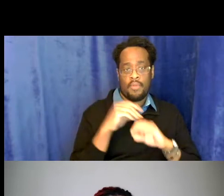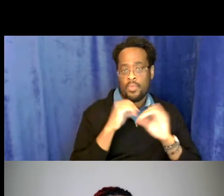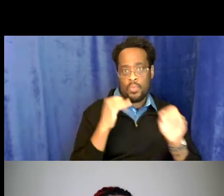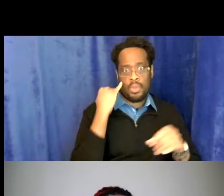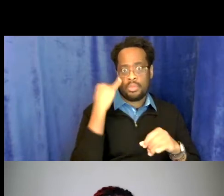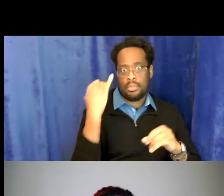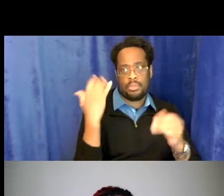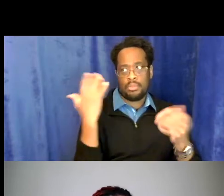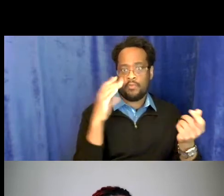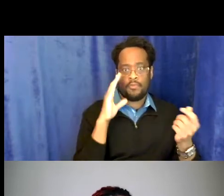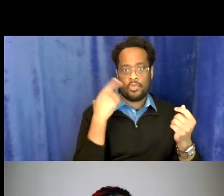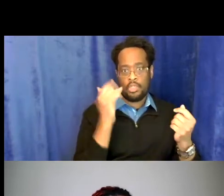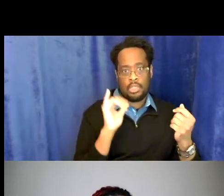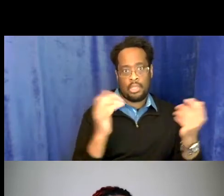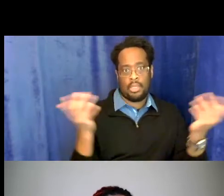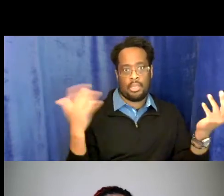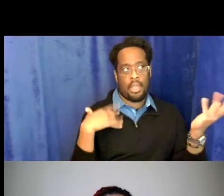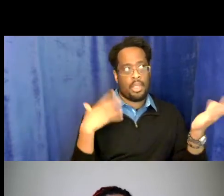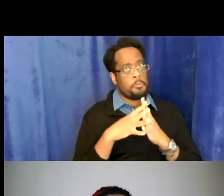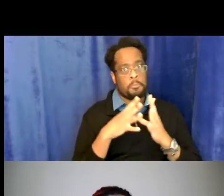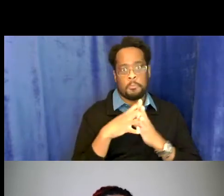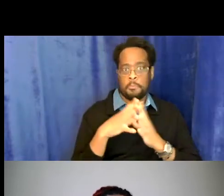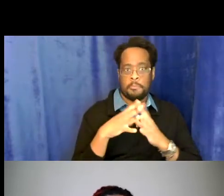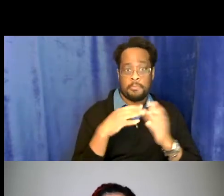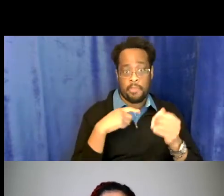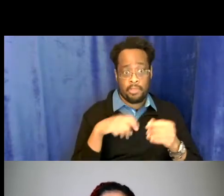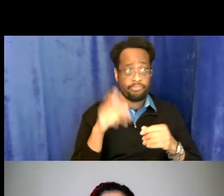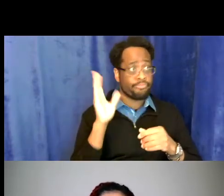I presented this two years ago and I had no idea what today would look like,